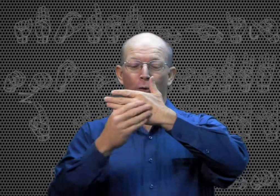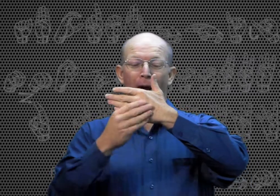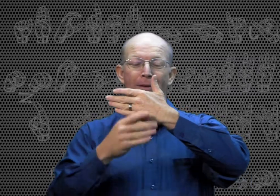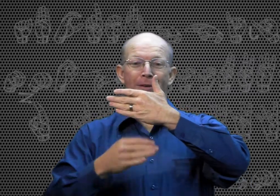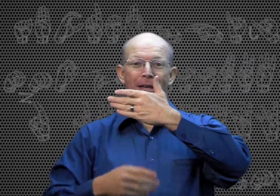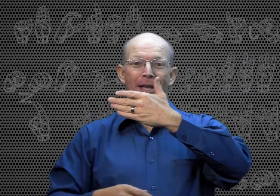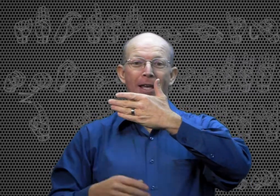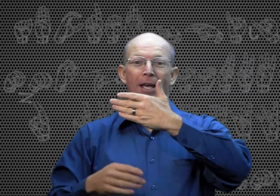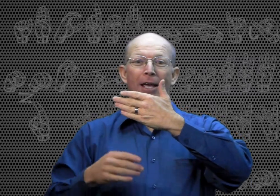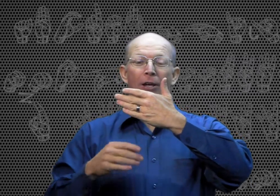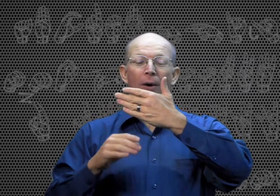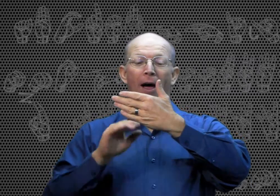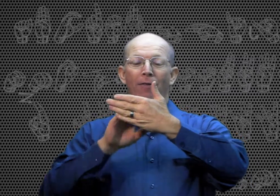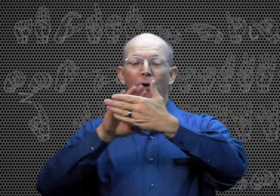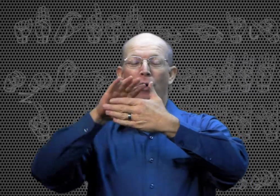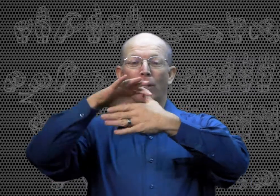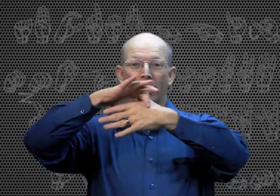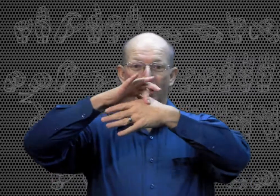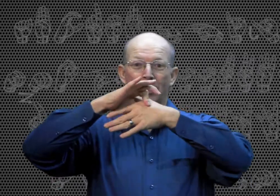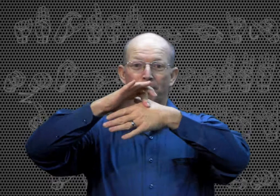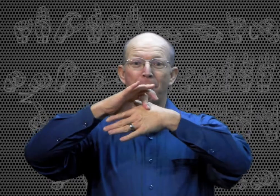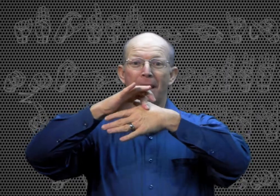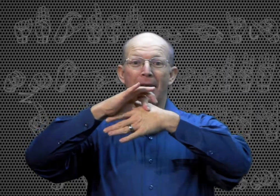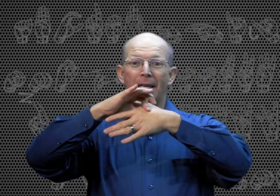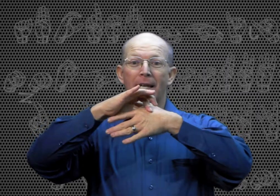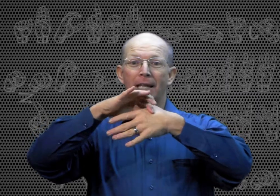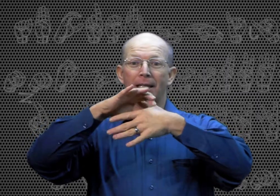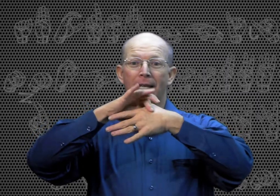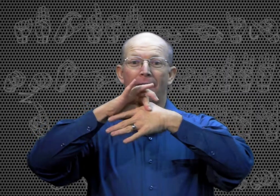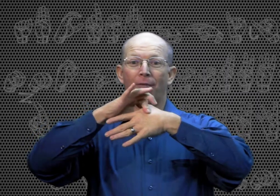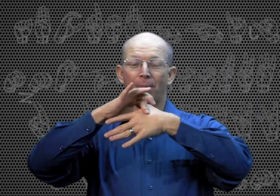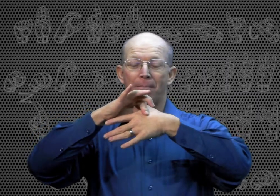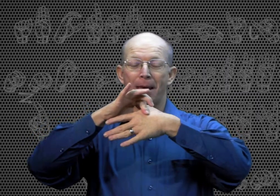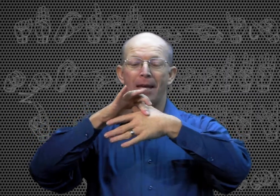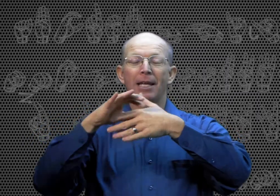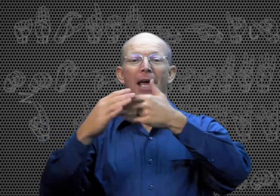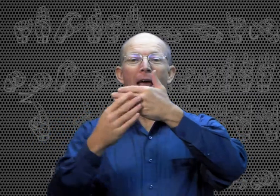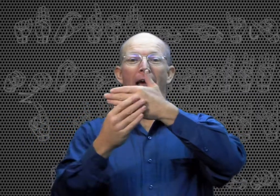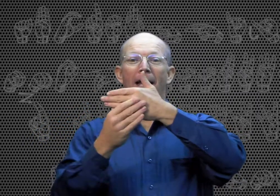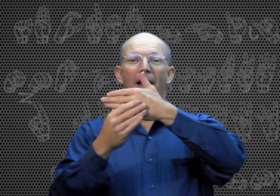GRAVY – You have your...this is MEAT. The sign for MEAT.